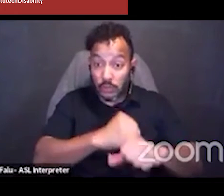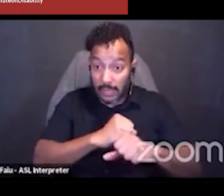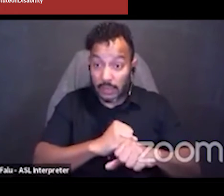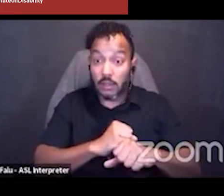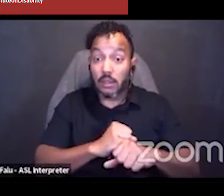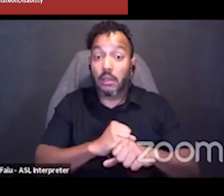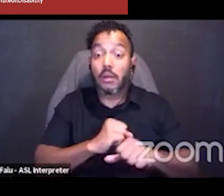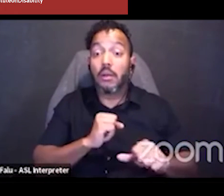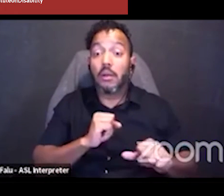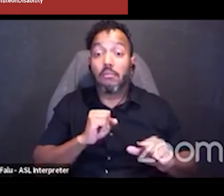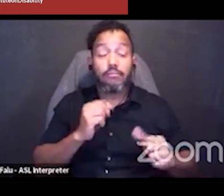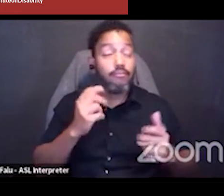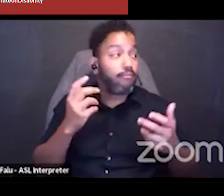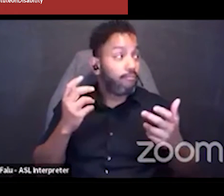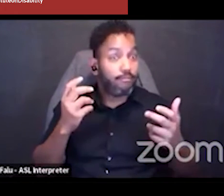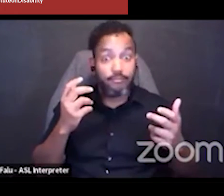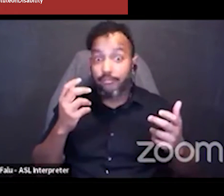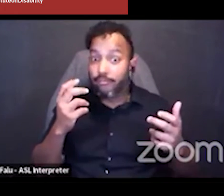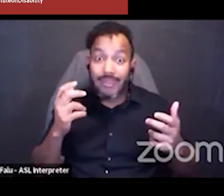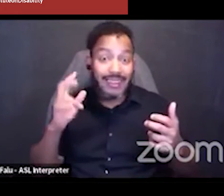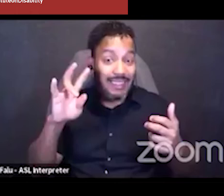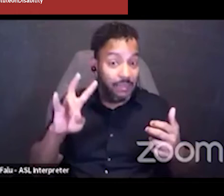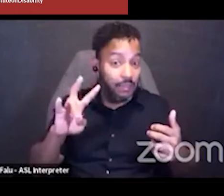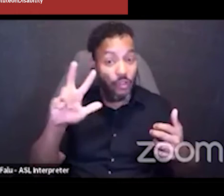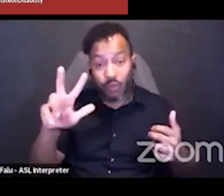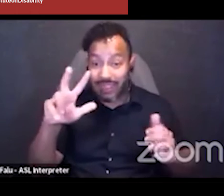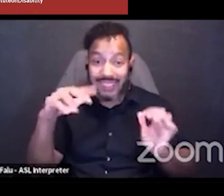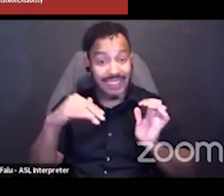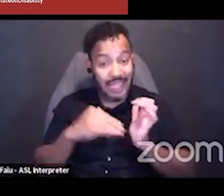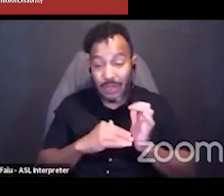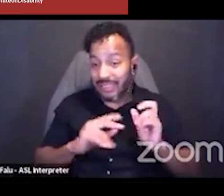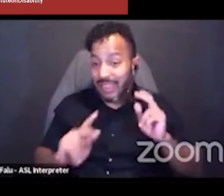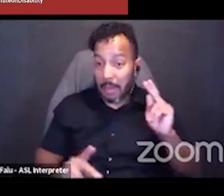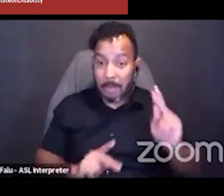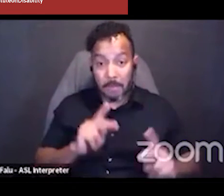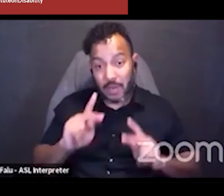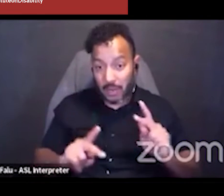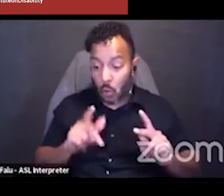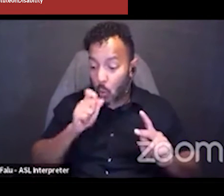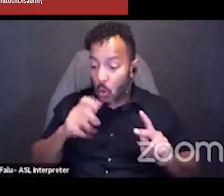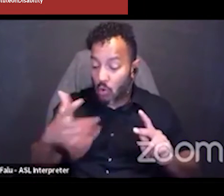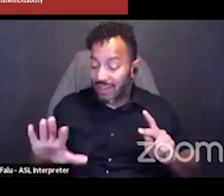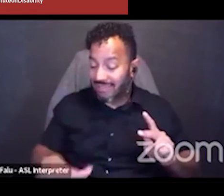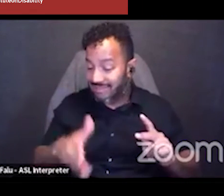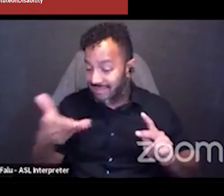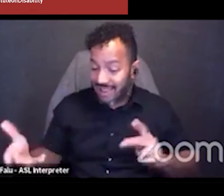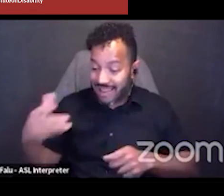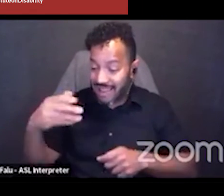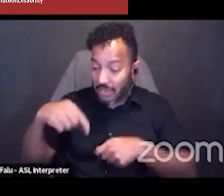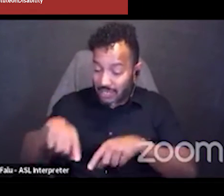73,000 people who already died in nursing homes.